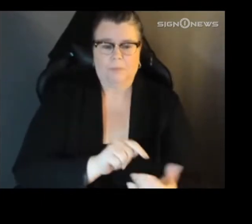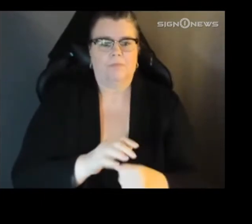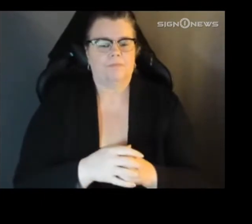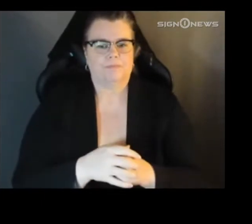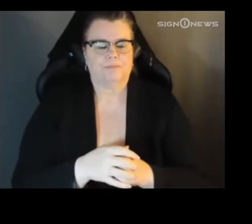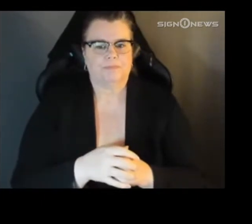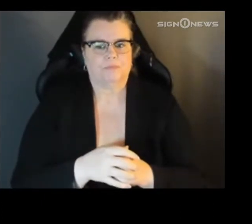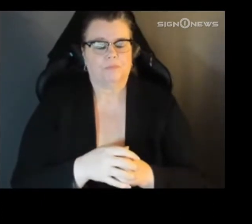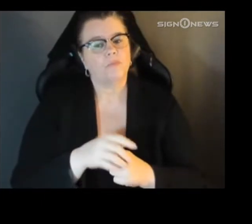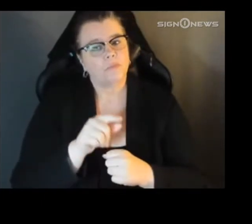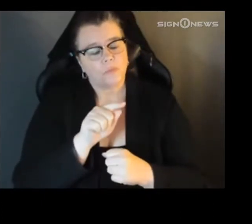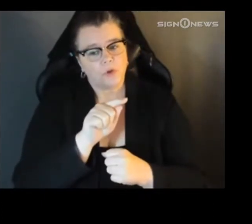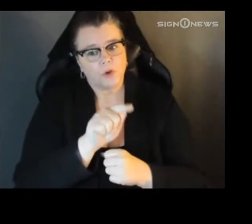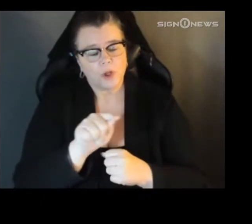directly to us